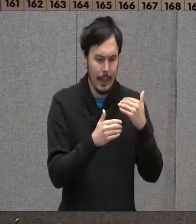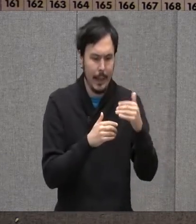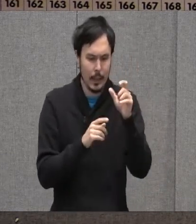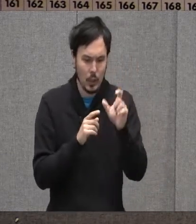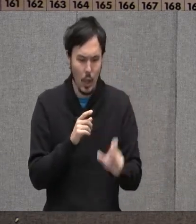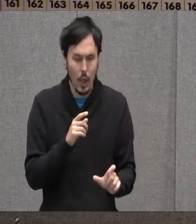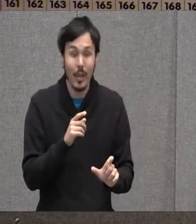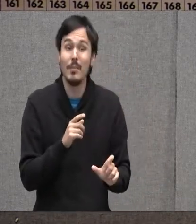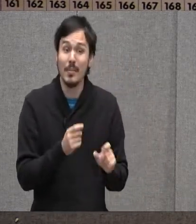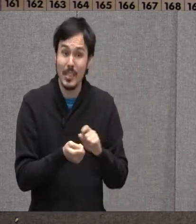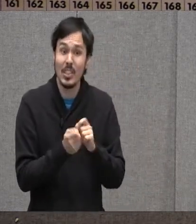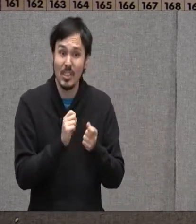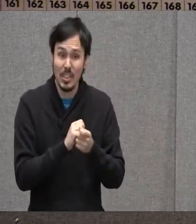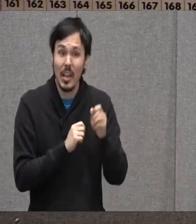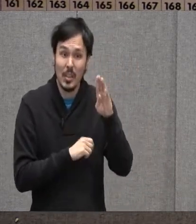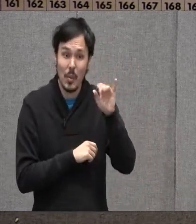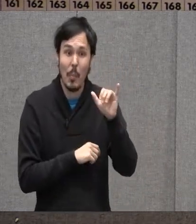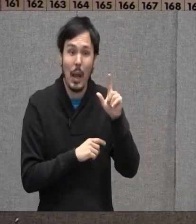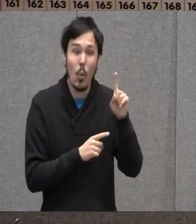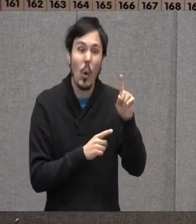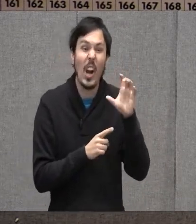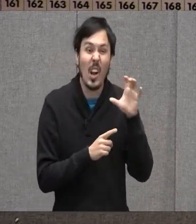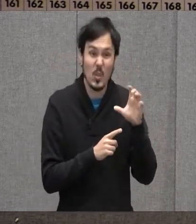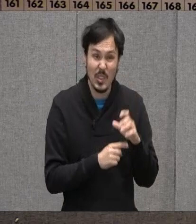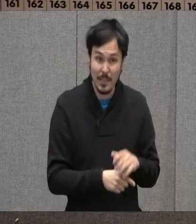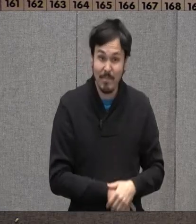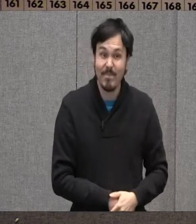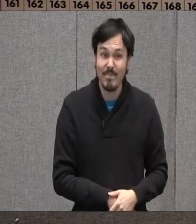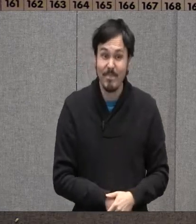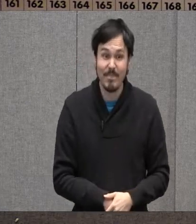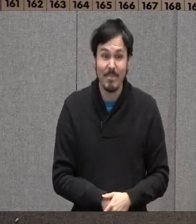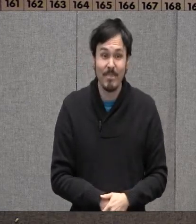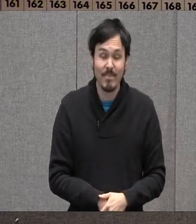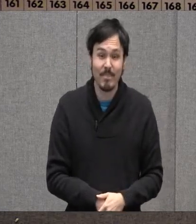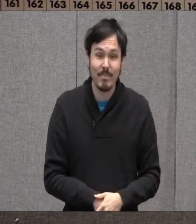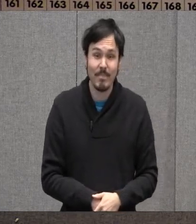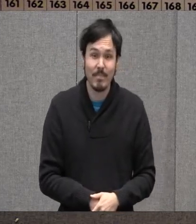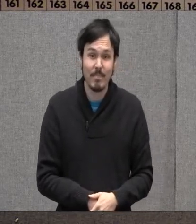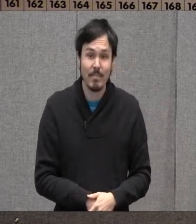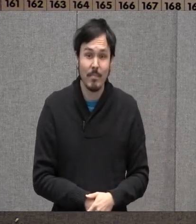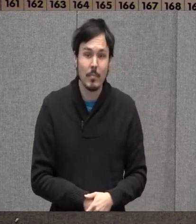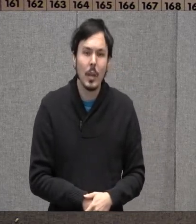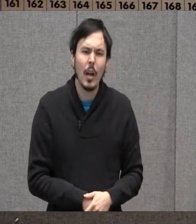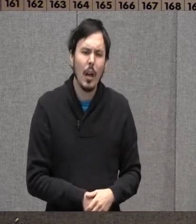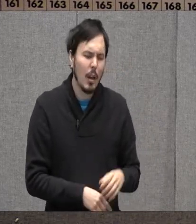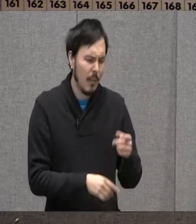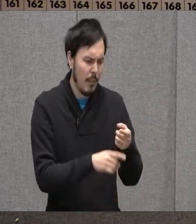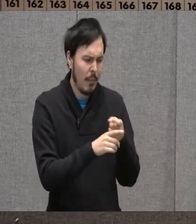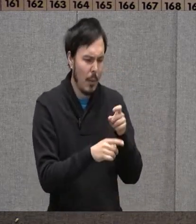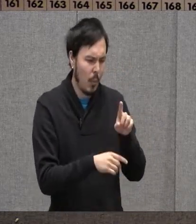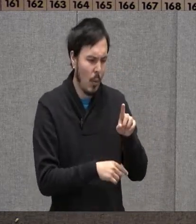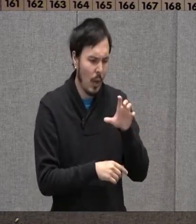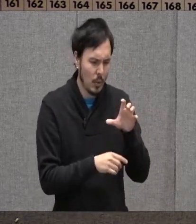It's changing by 100, isn't it? This column to get this column, 100.